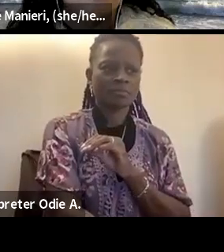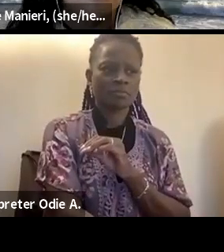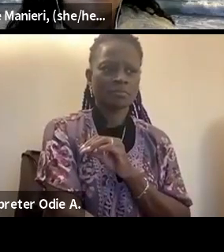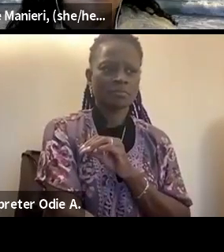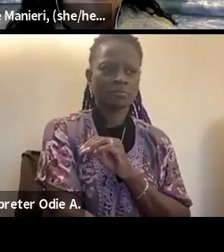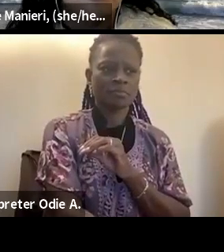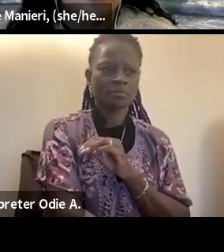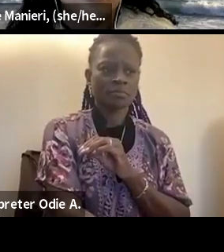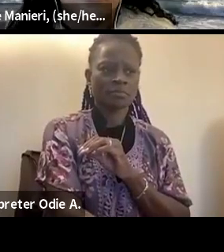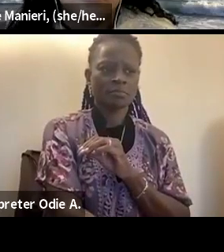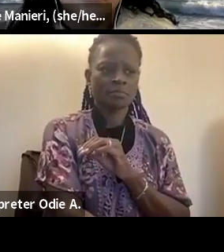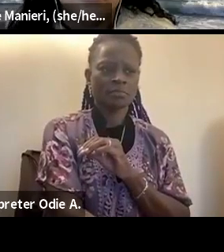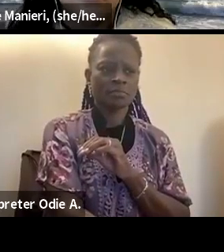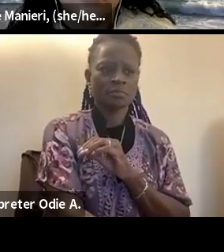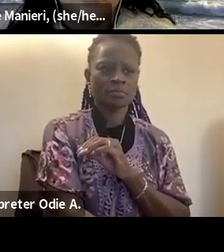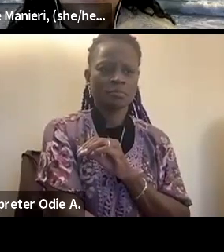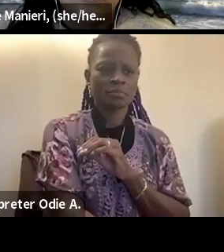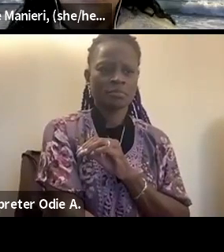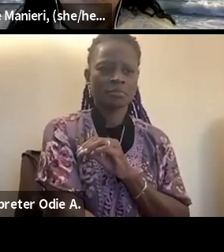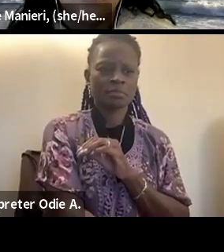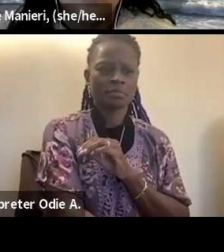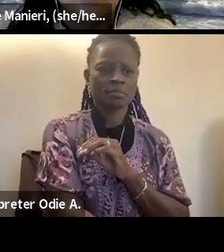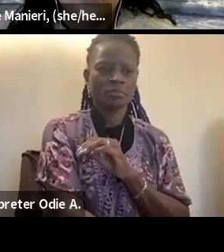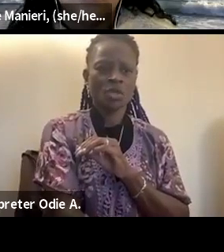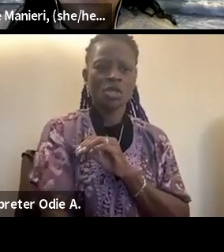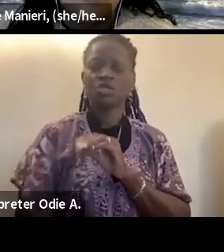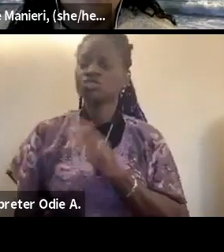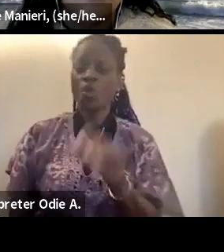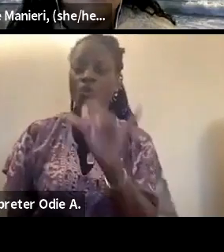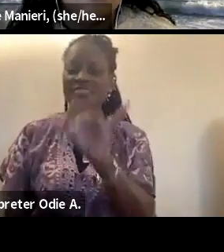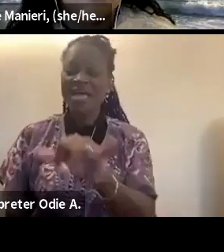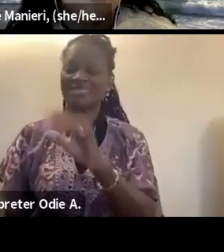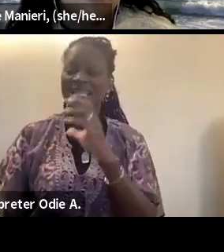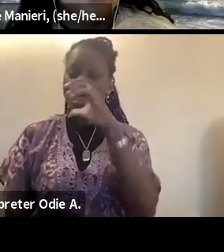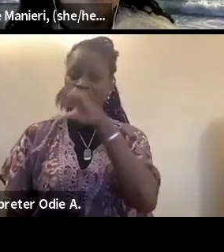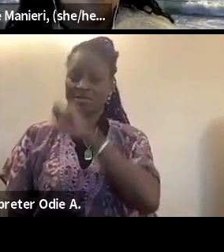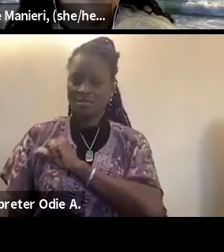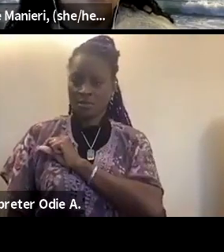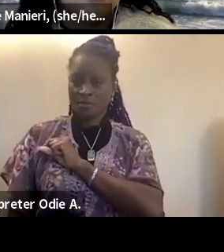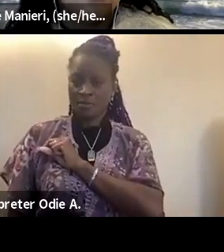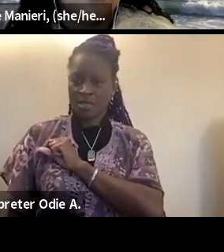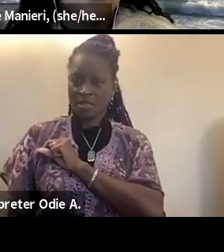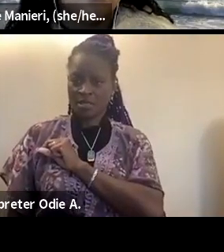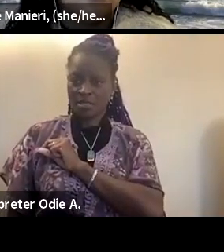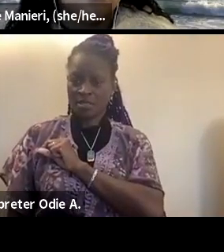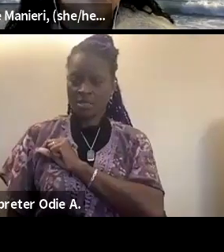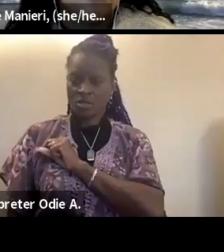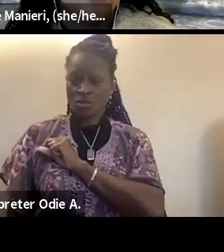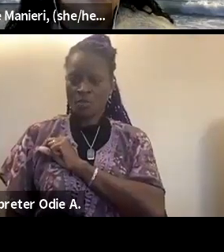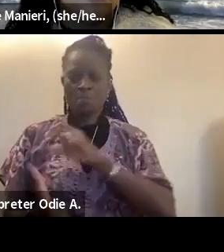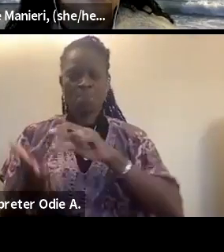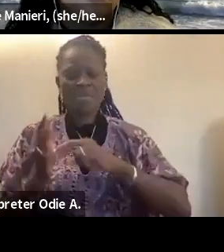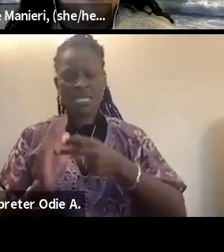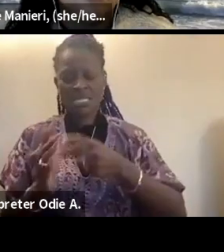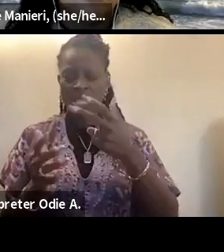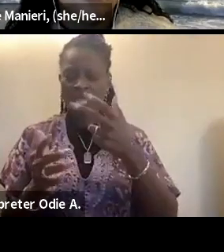It's a conservative estimate. Those are the cases in which contact tracing was performed.